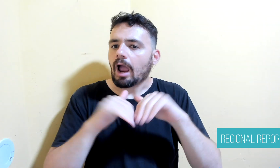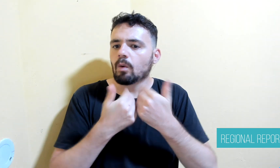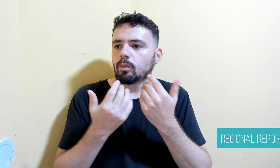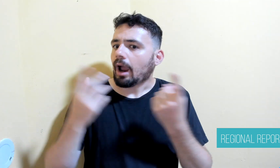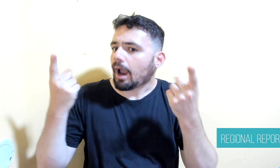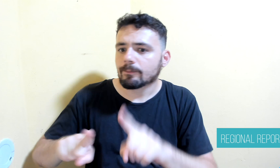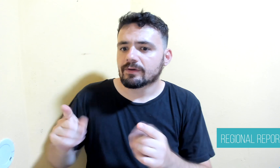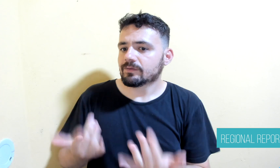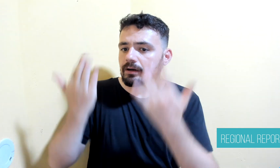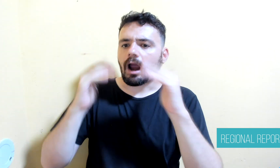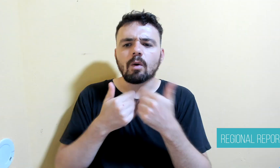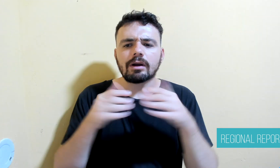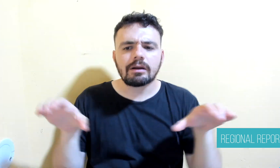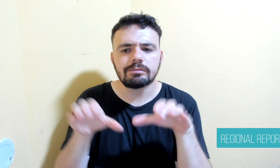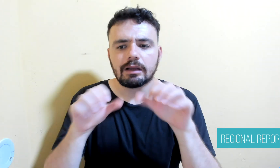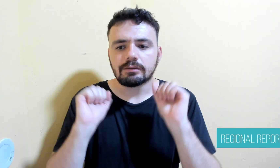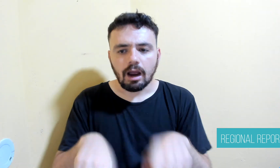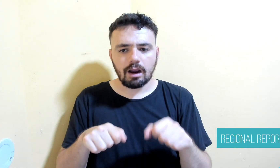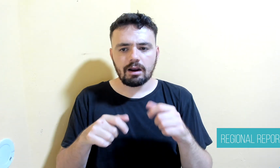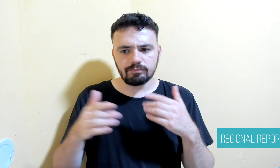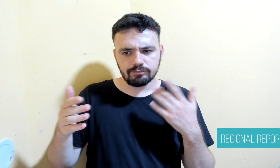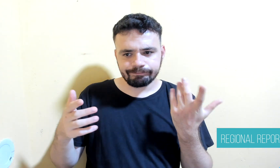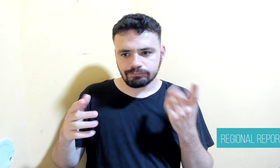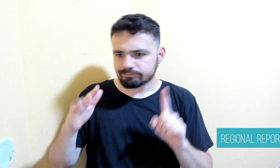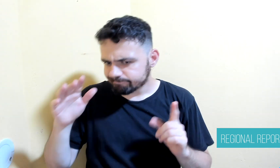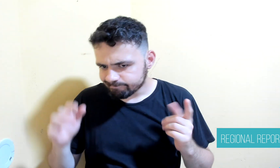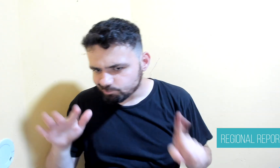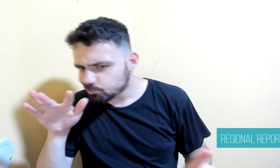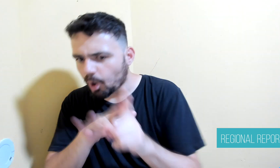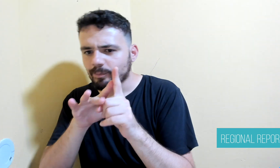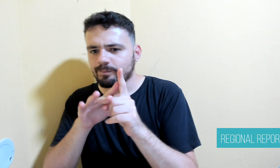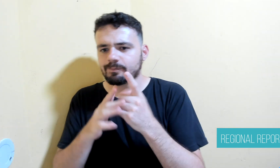on the correct use of the different types of fire extinguishers.